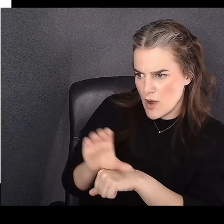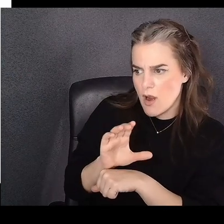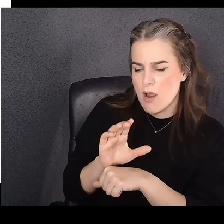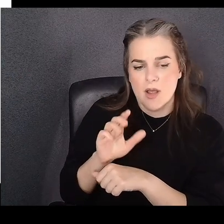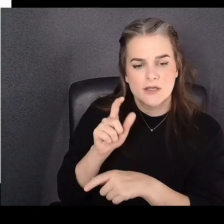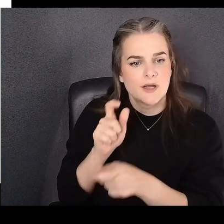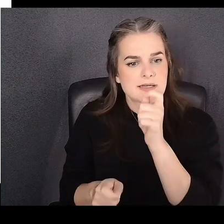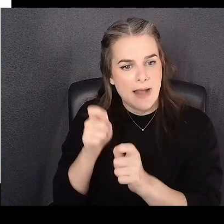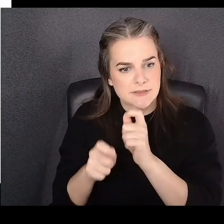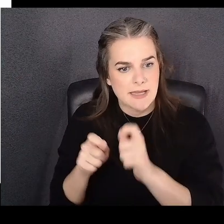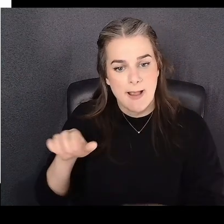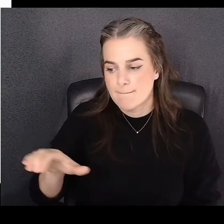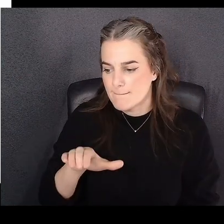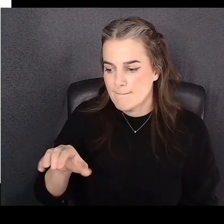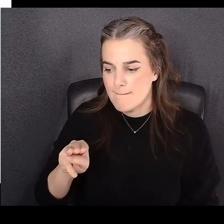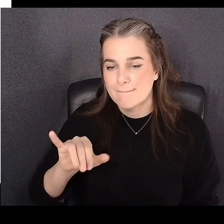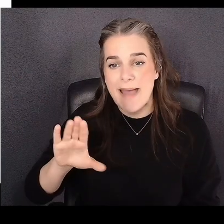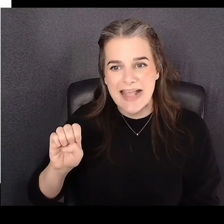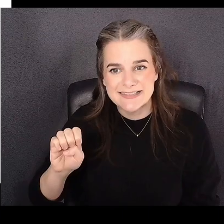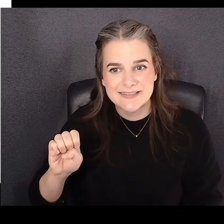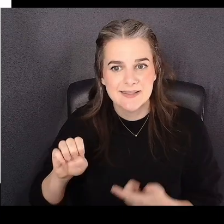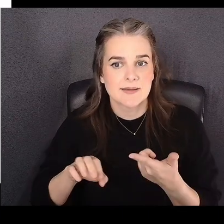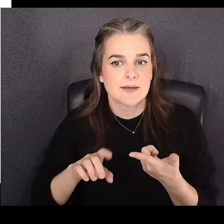with SLPs and OTs and PTs.